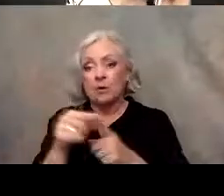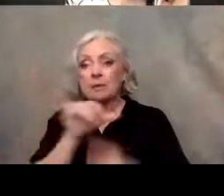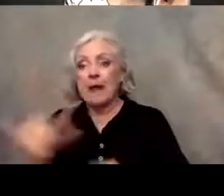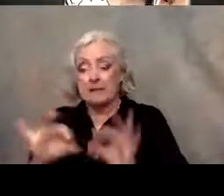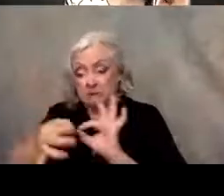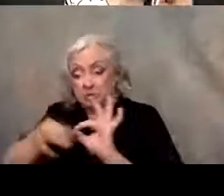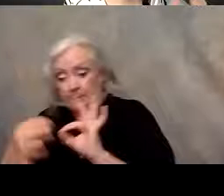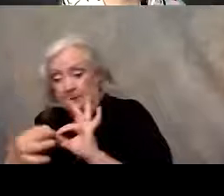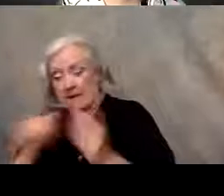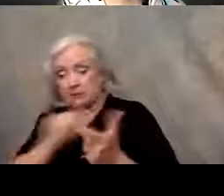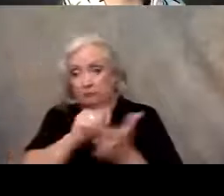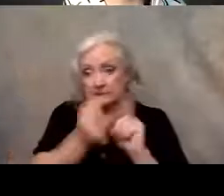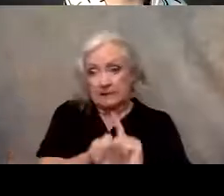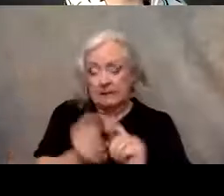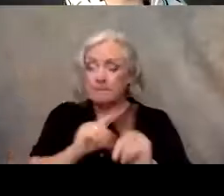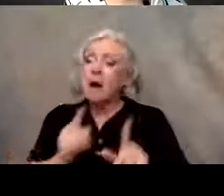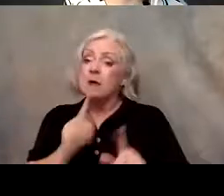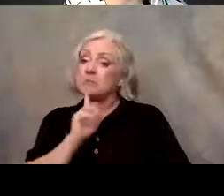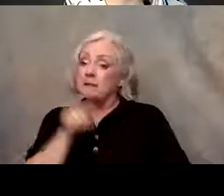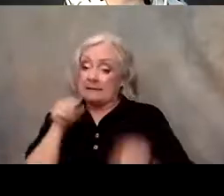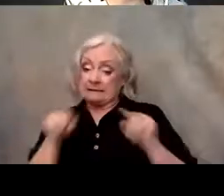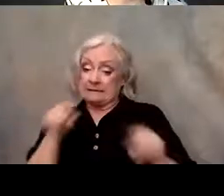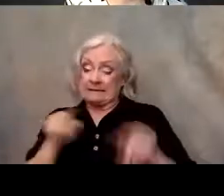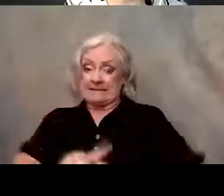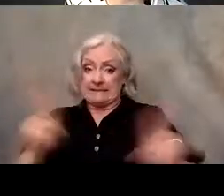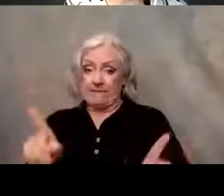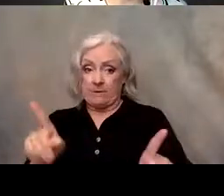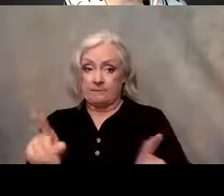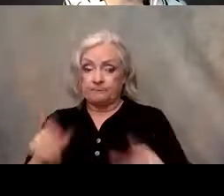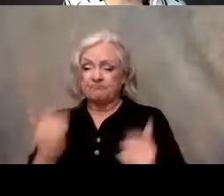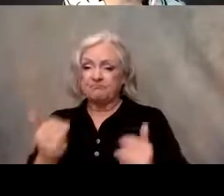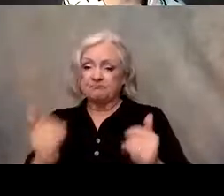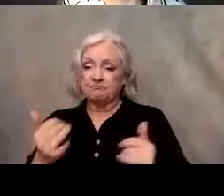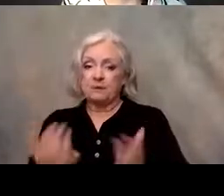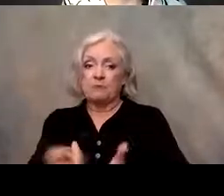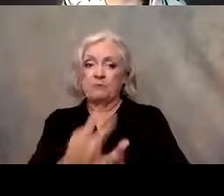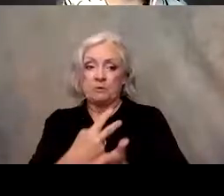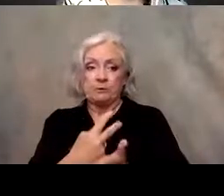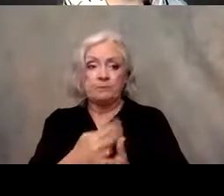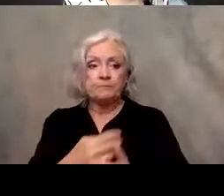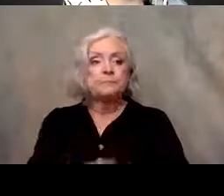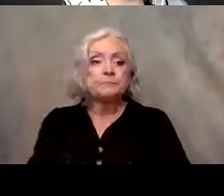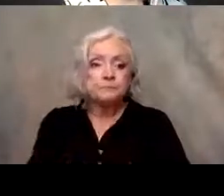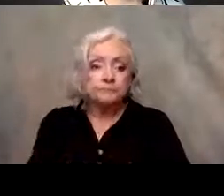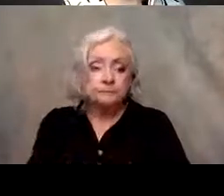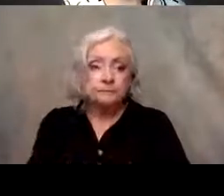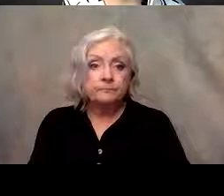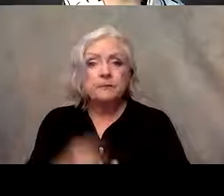But the distinction is important. So let's review what some of these terms mean. When we are talking about captions.